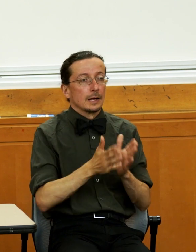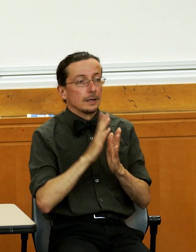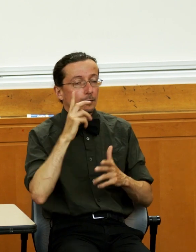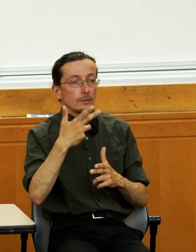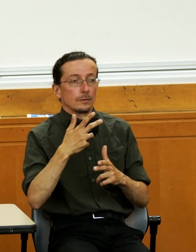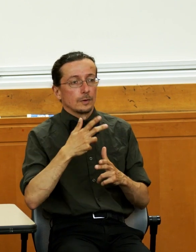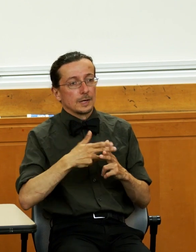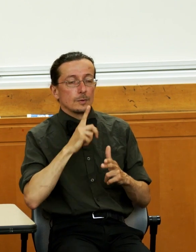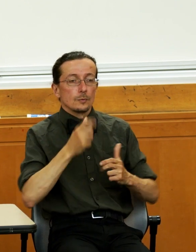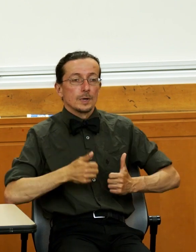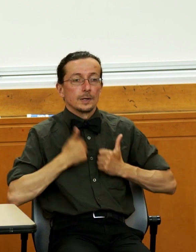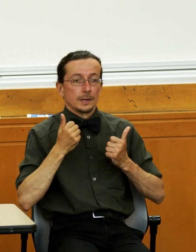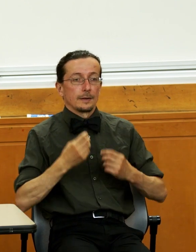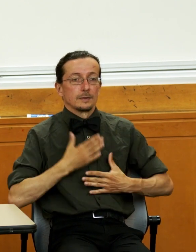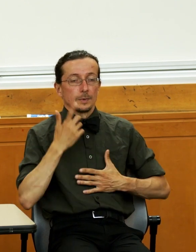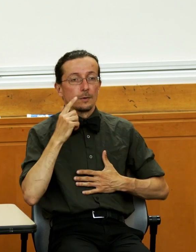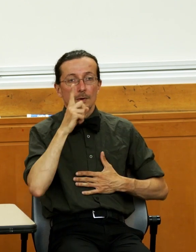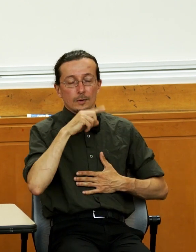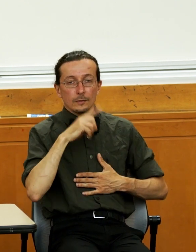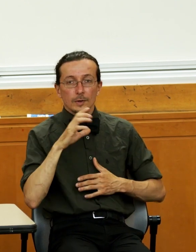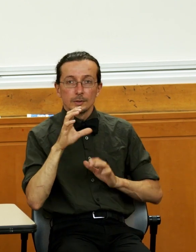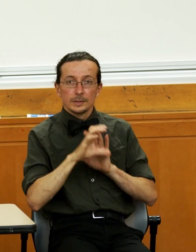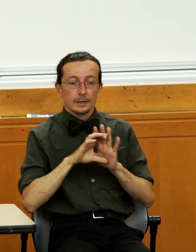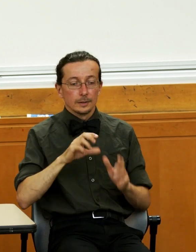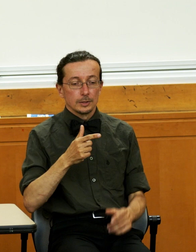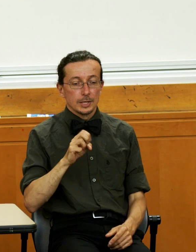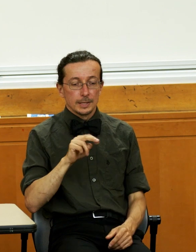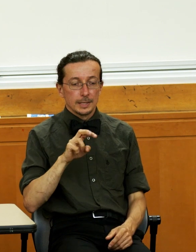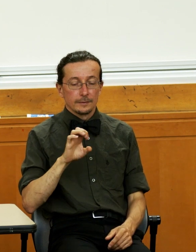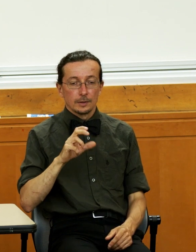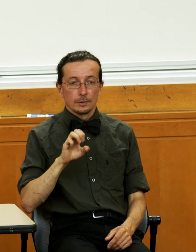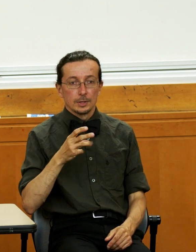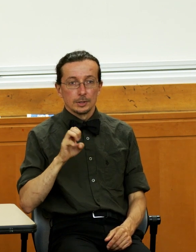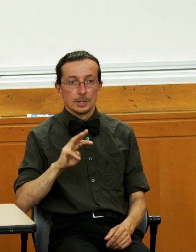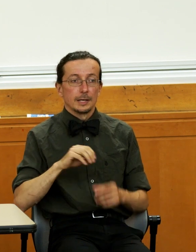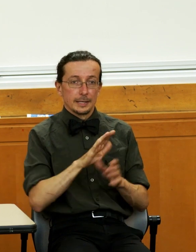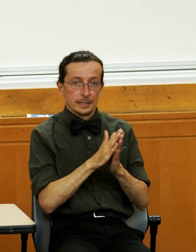inspiration for the fictional character Geneva Crenshaw in his book, “And We Are Not Saved”.